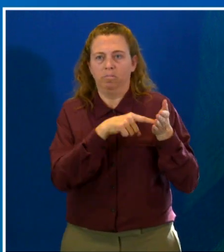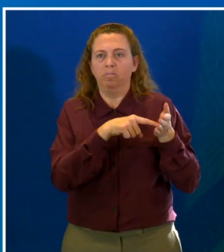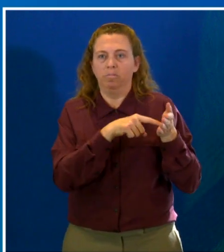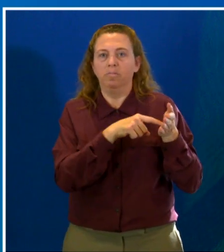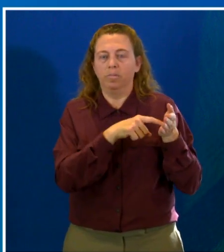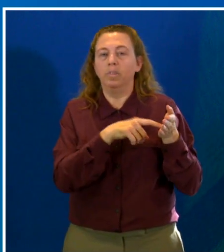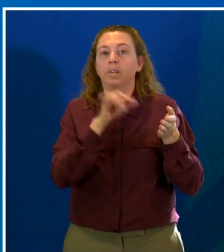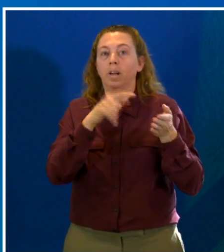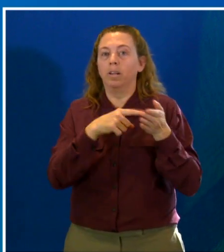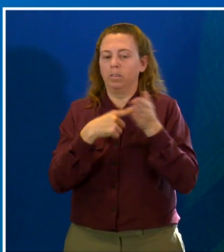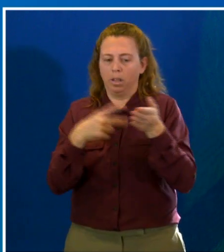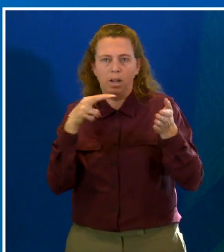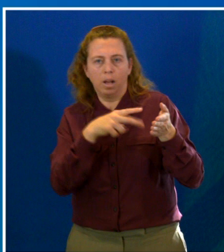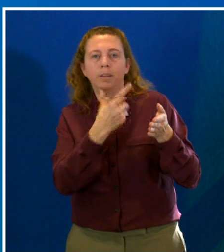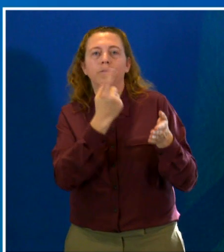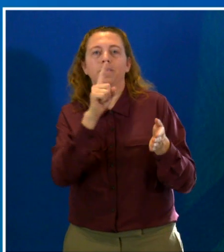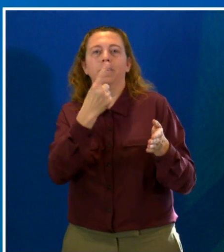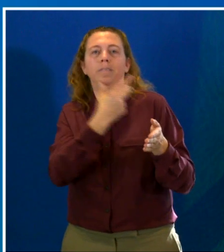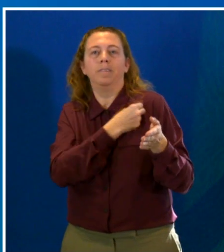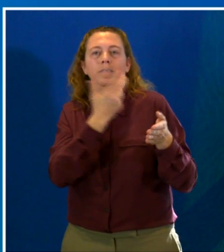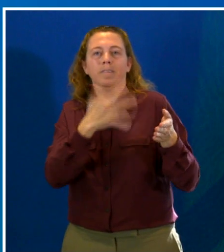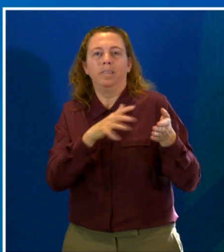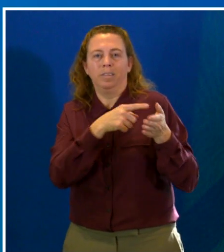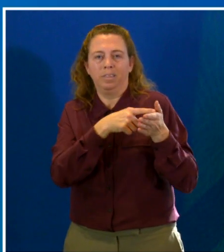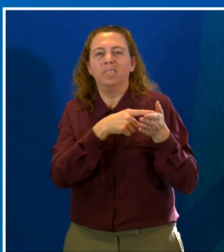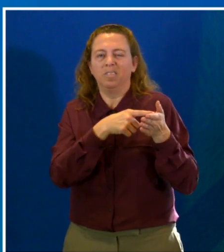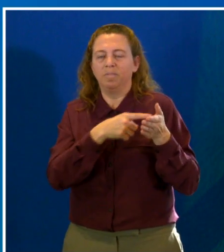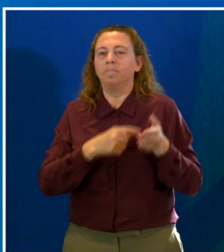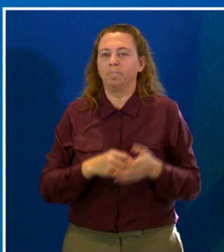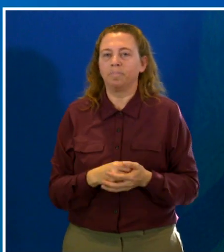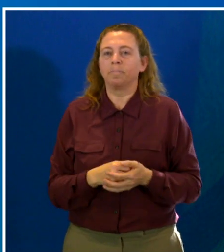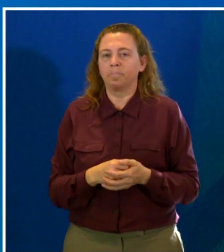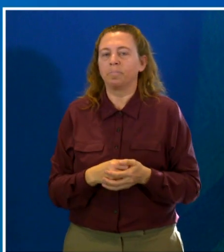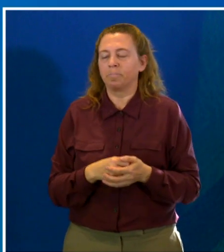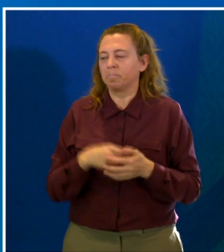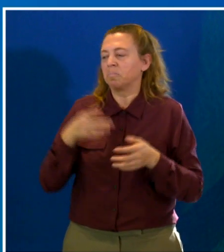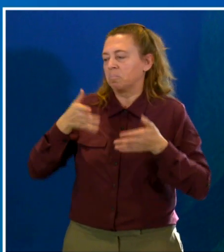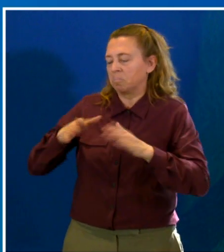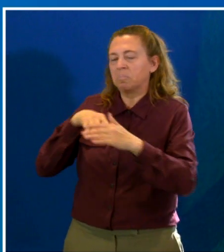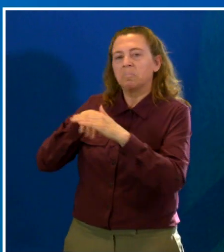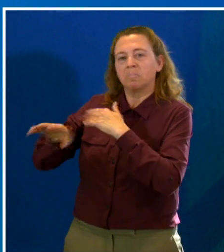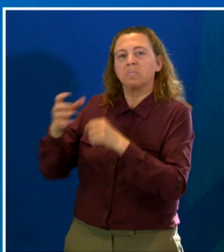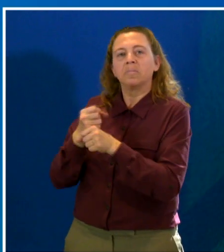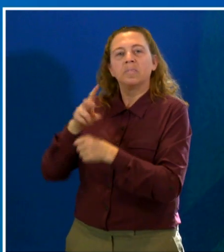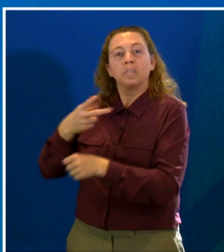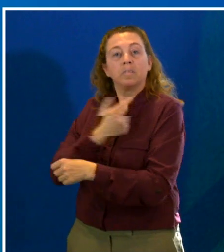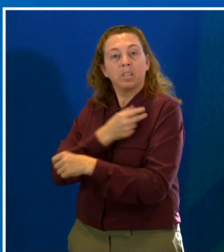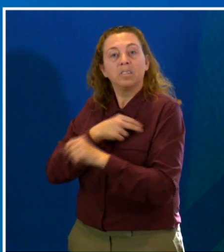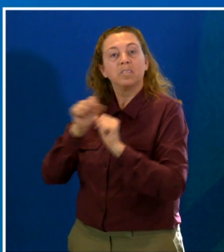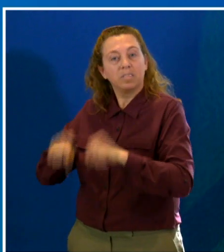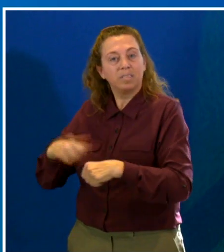To schedule a first dose appointment, please visit the link on the screen to find the Safeway and Albertsons